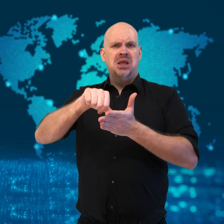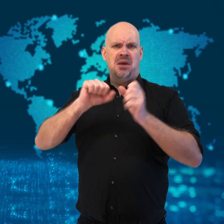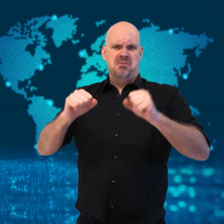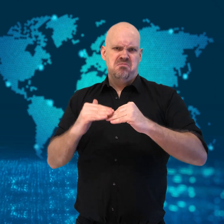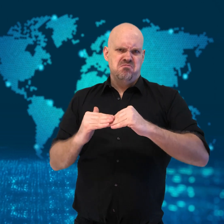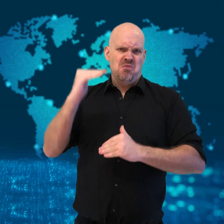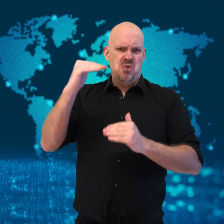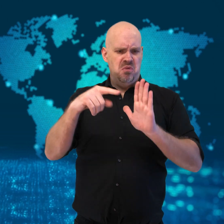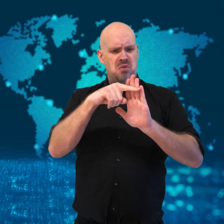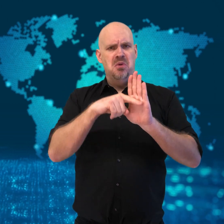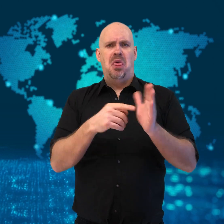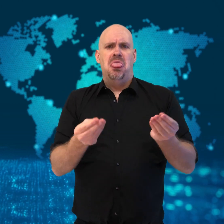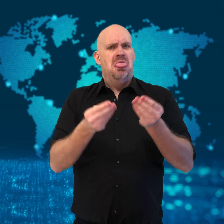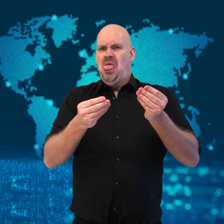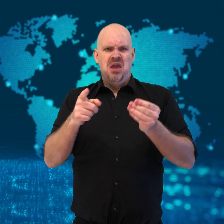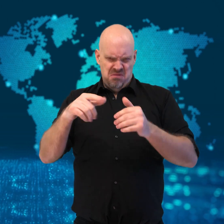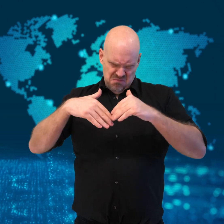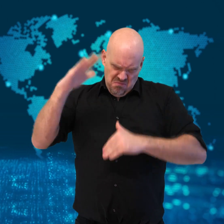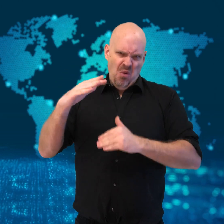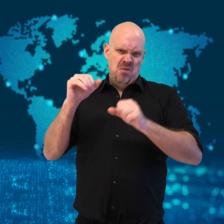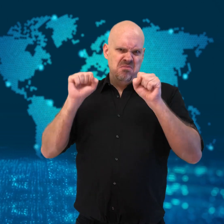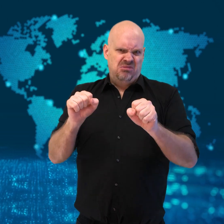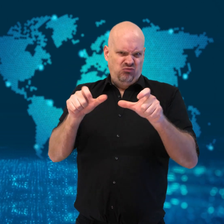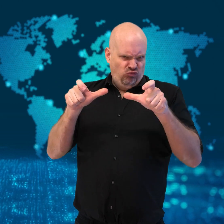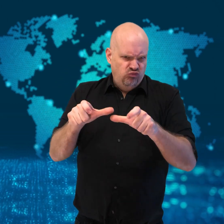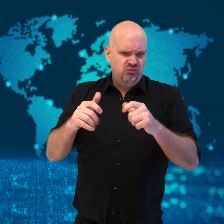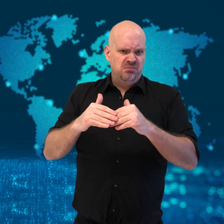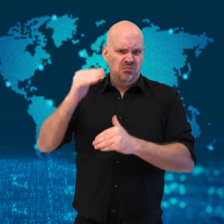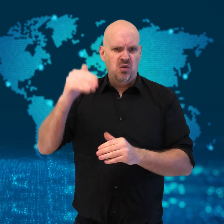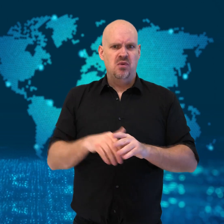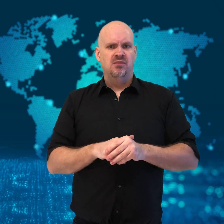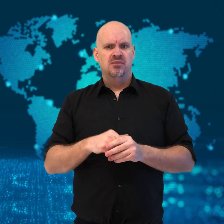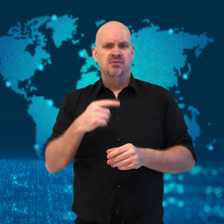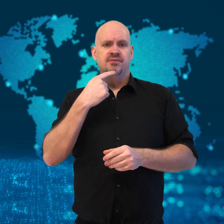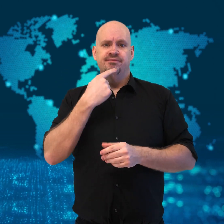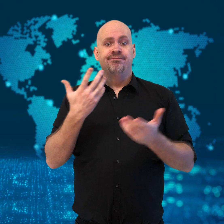and development of ballistic missiles.